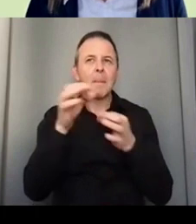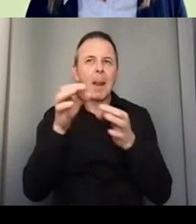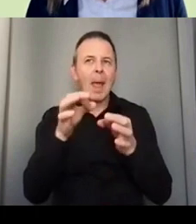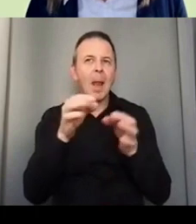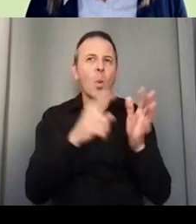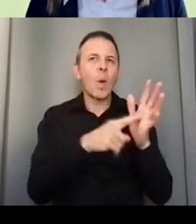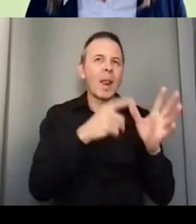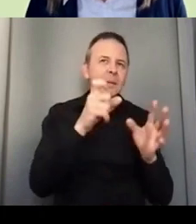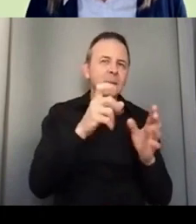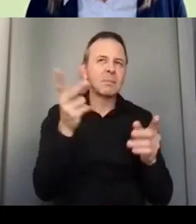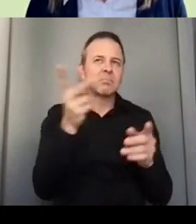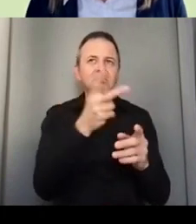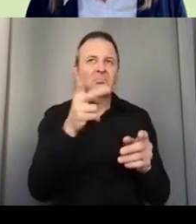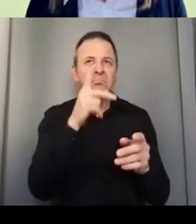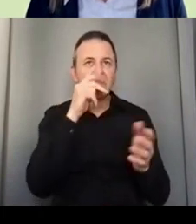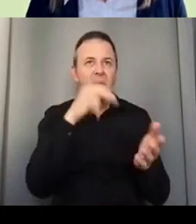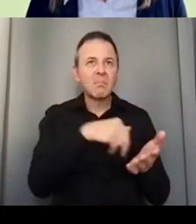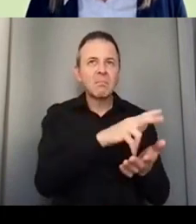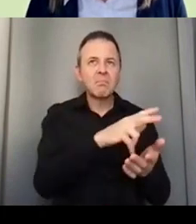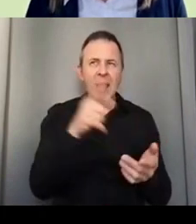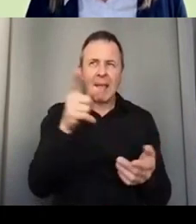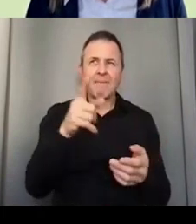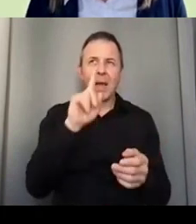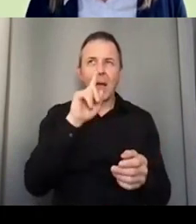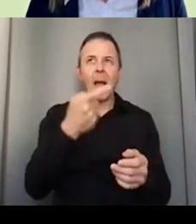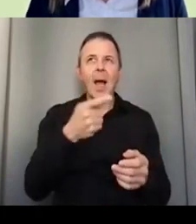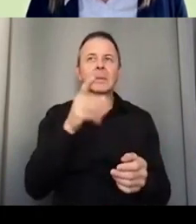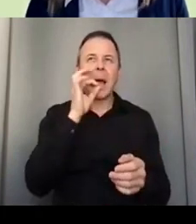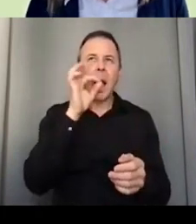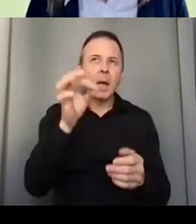they say they can't ask them why and get a little bit more information again